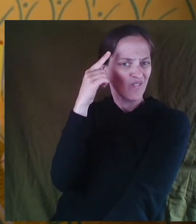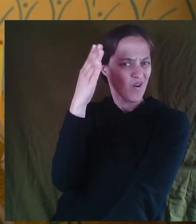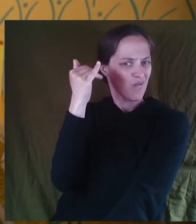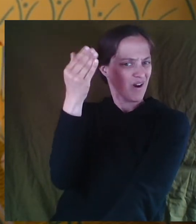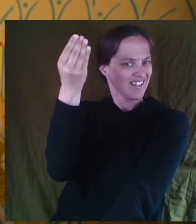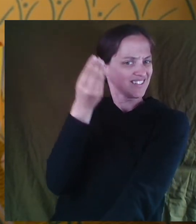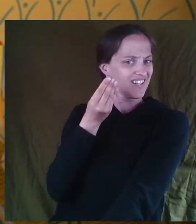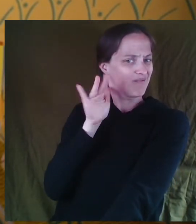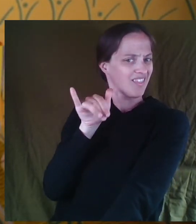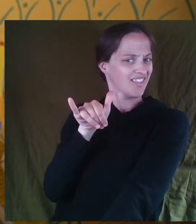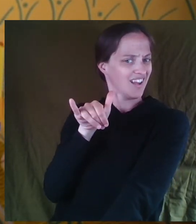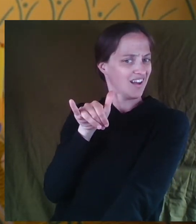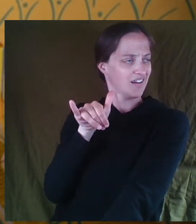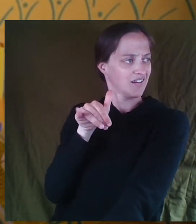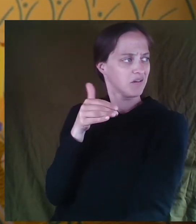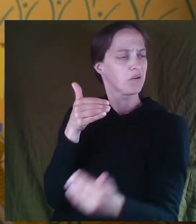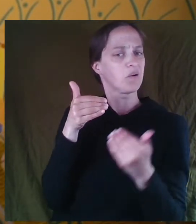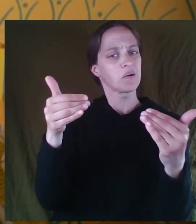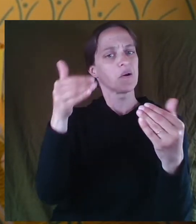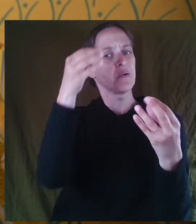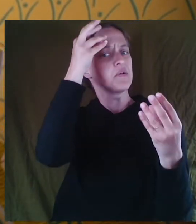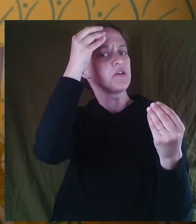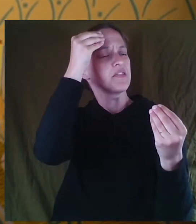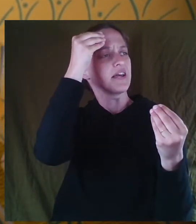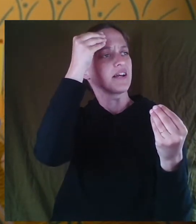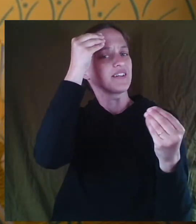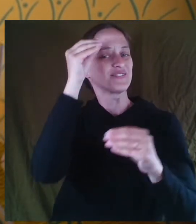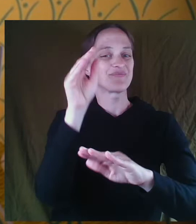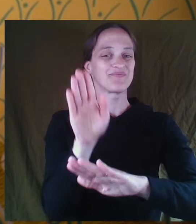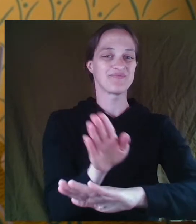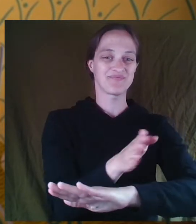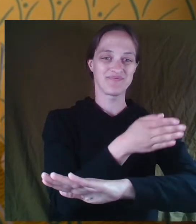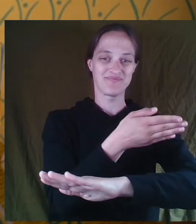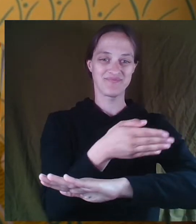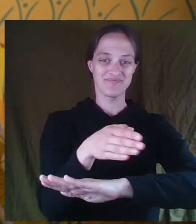What's the reason for that? Take a moment to think.